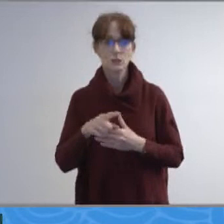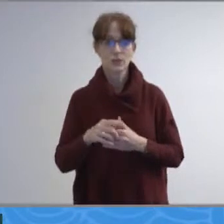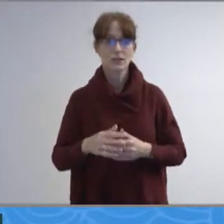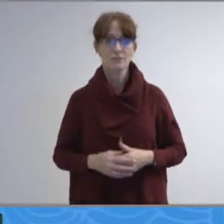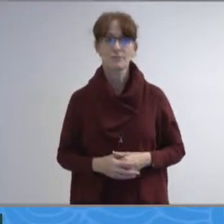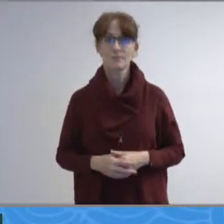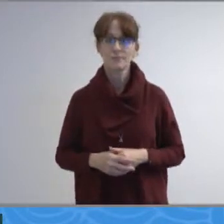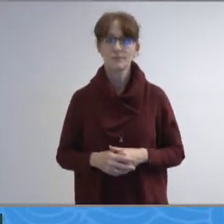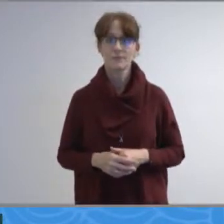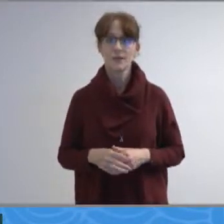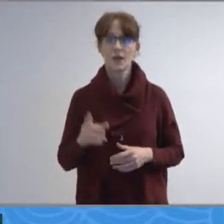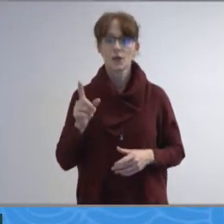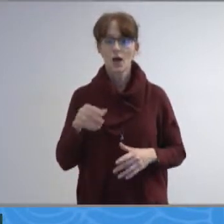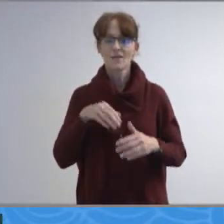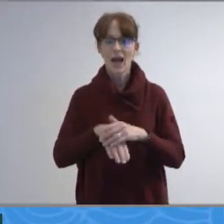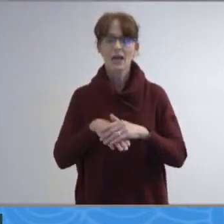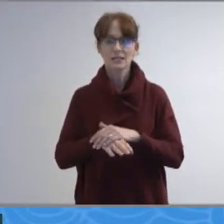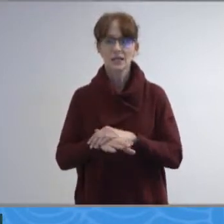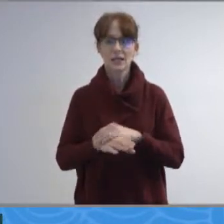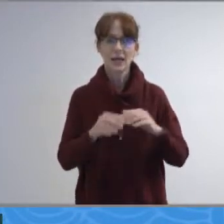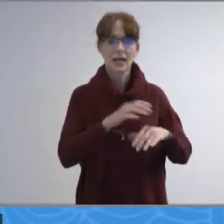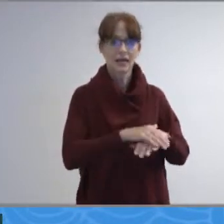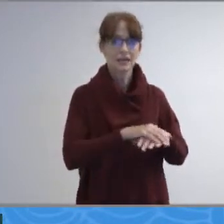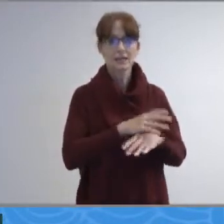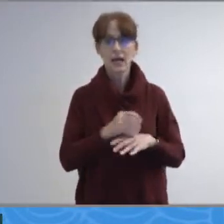So you will have access to it in English and Spanish.